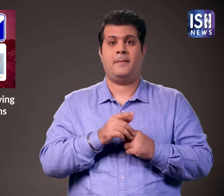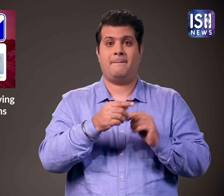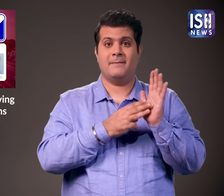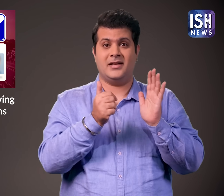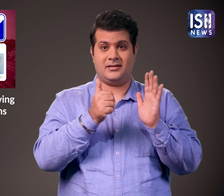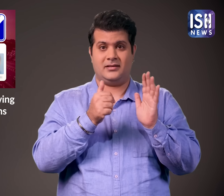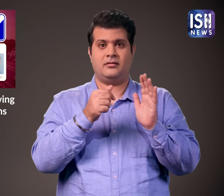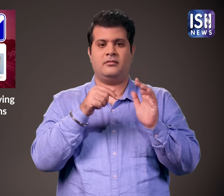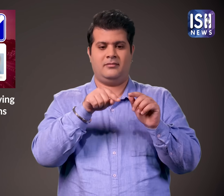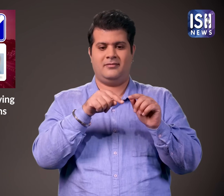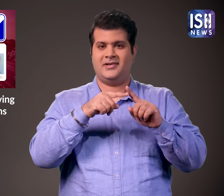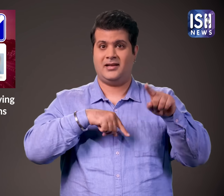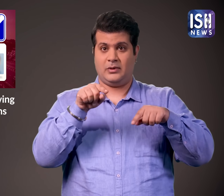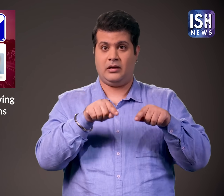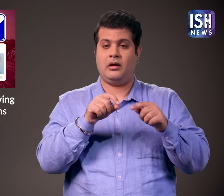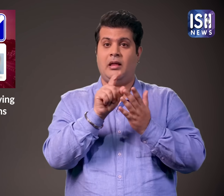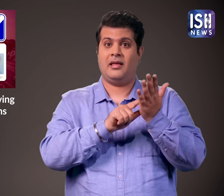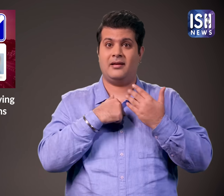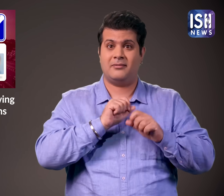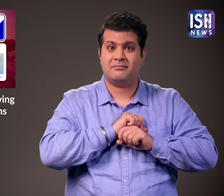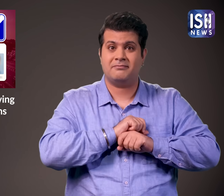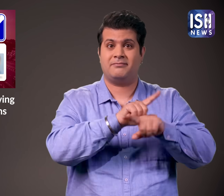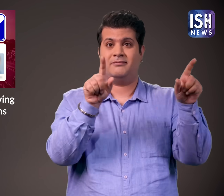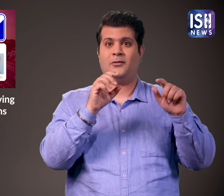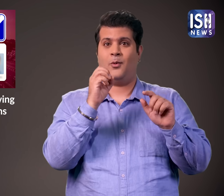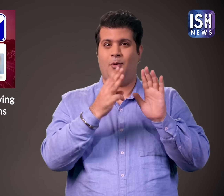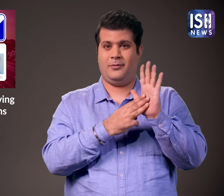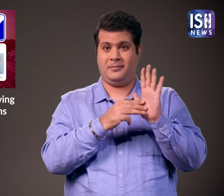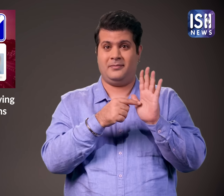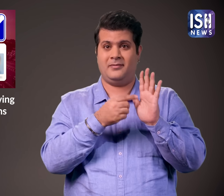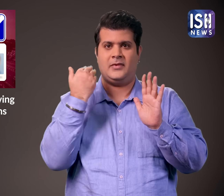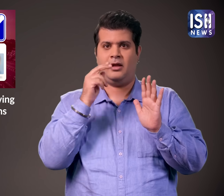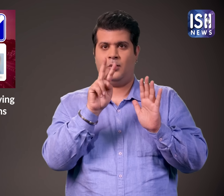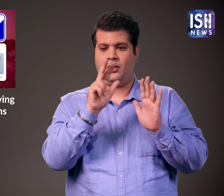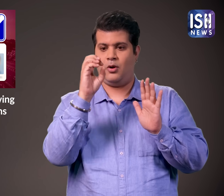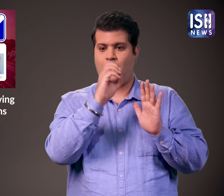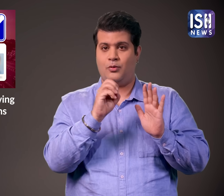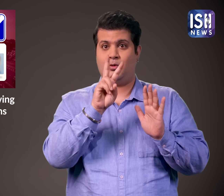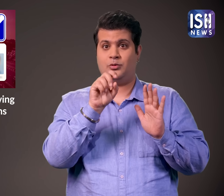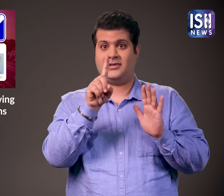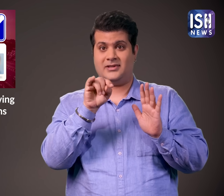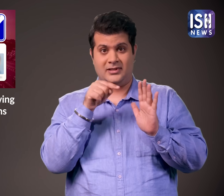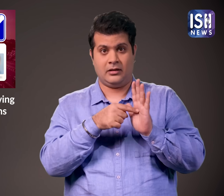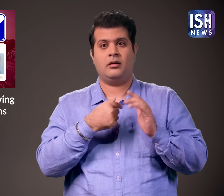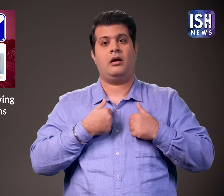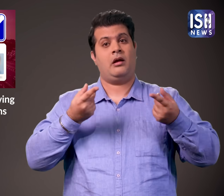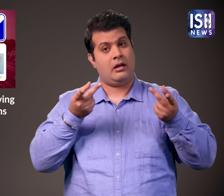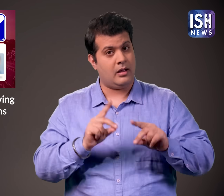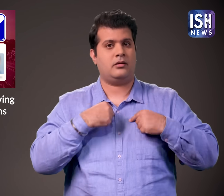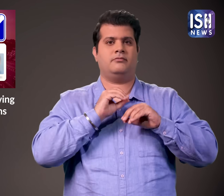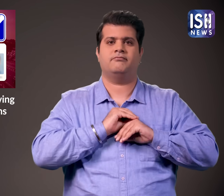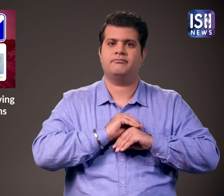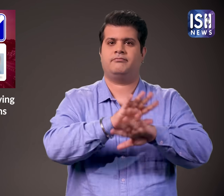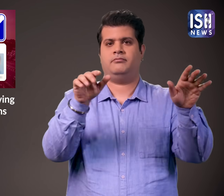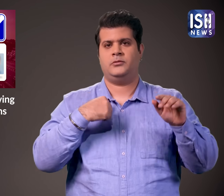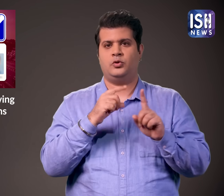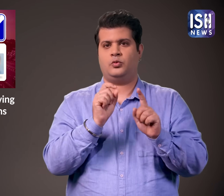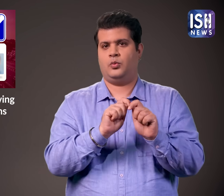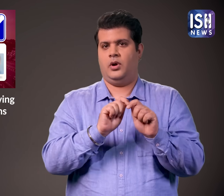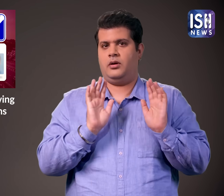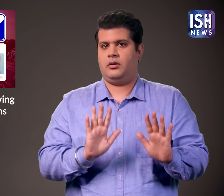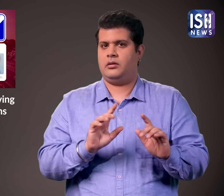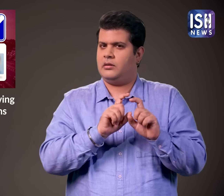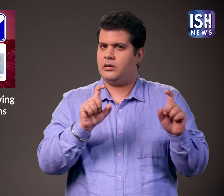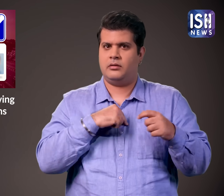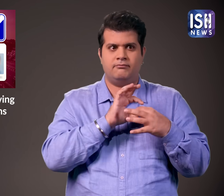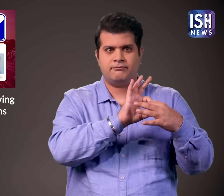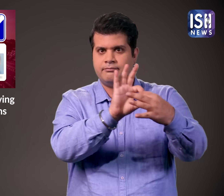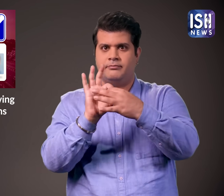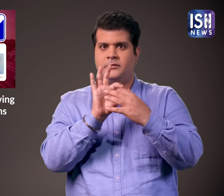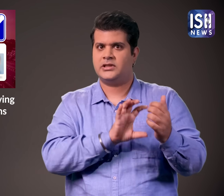The Ministry should repeat OM dated 28th October 2016 to all State Governments,